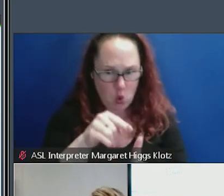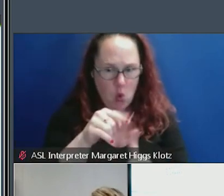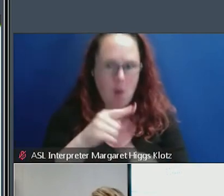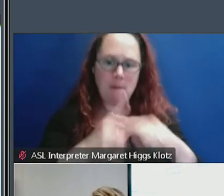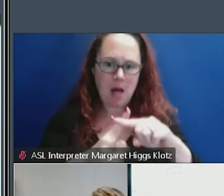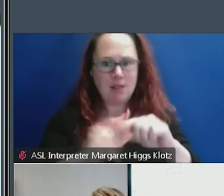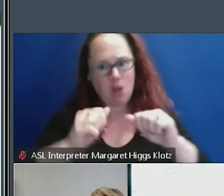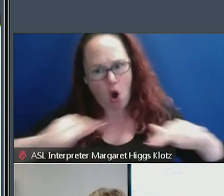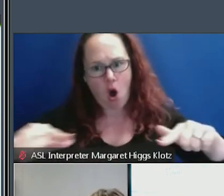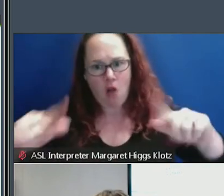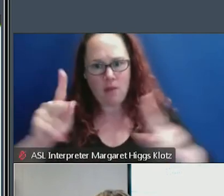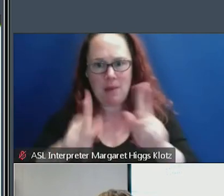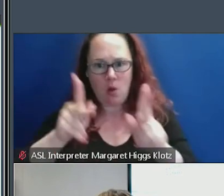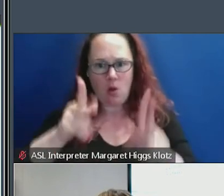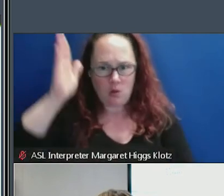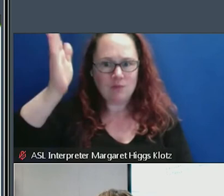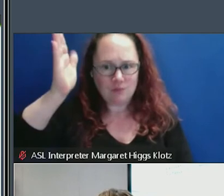far, but we are endeavoring to do,